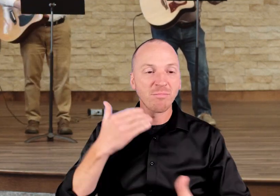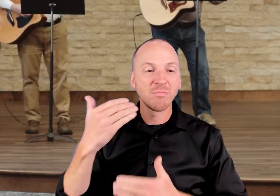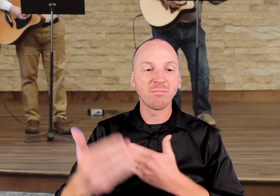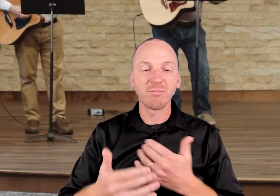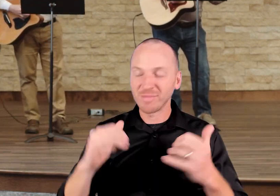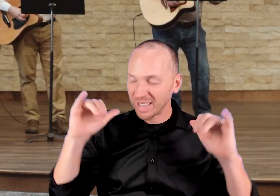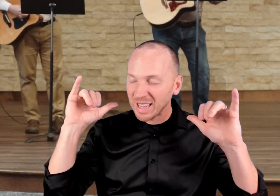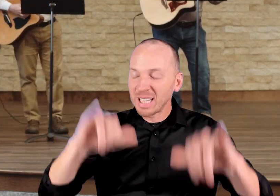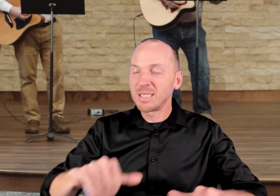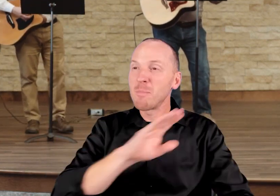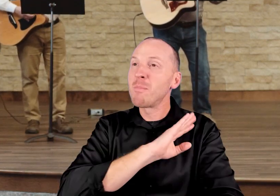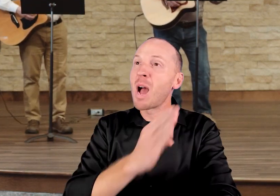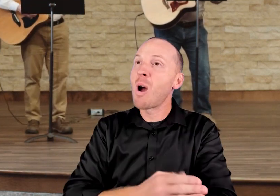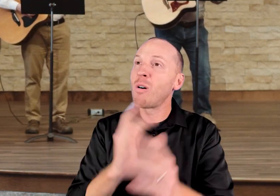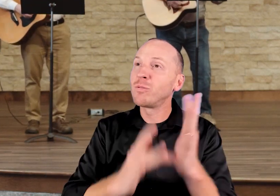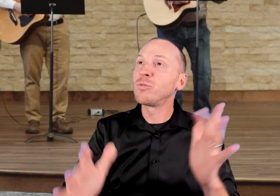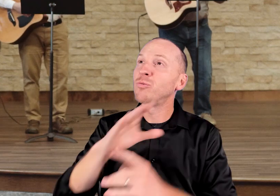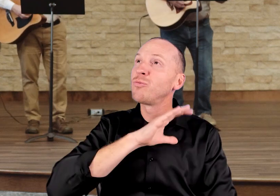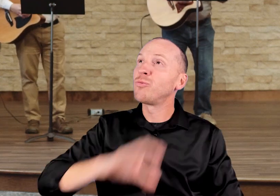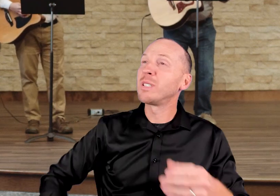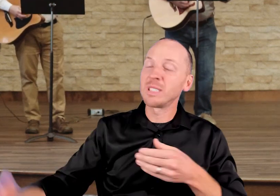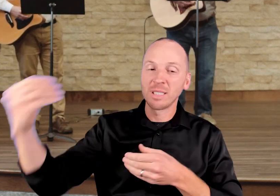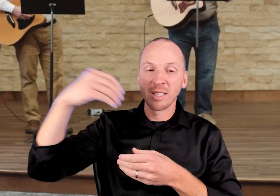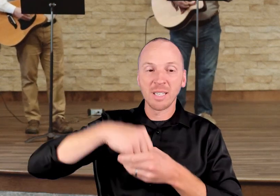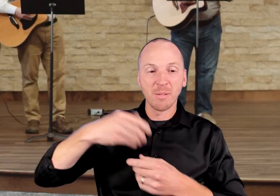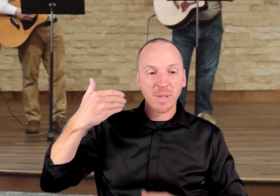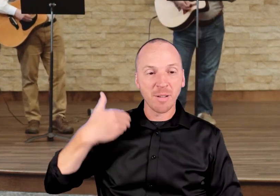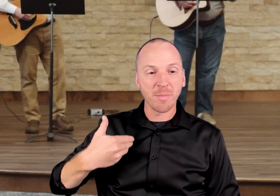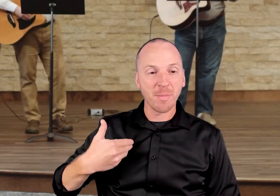This is the pow'r of Christ in me;